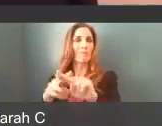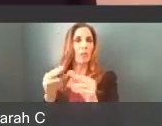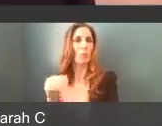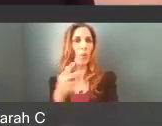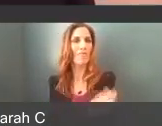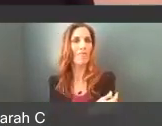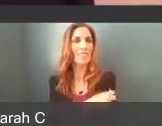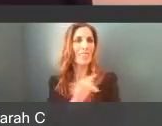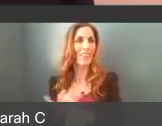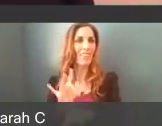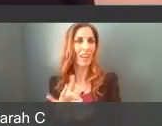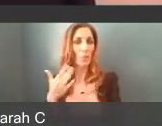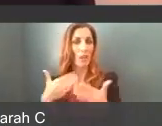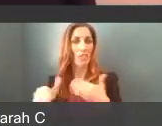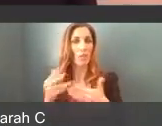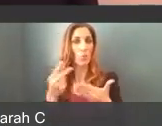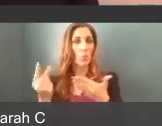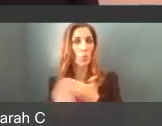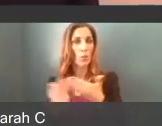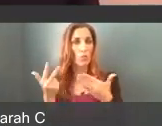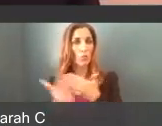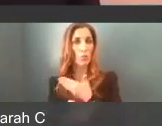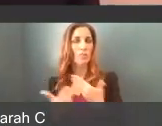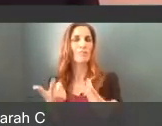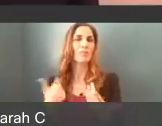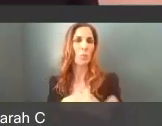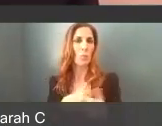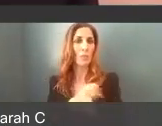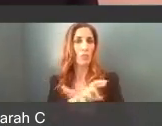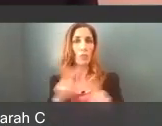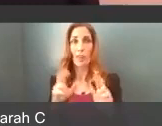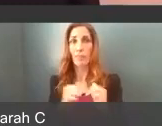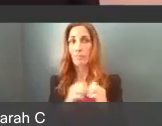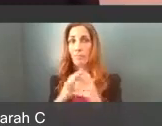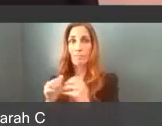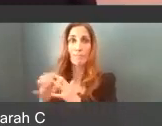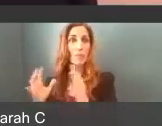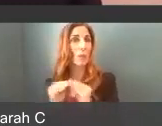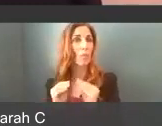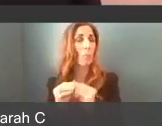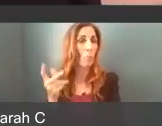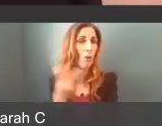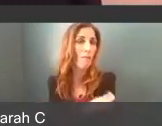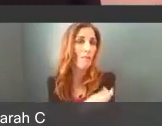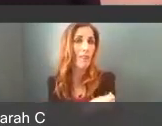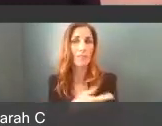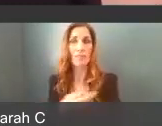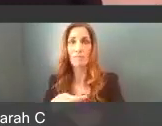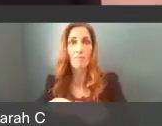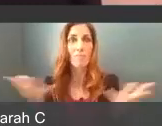and we will be ready to ramp up our operations to vaccinate more people as soon as more vaccine is